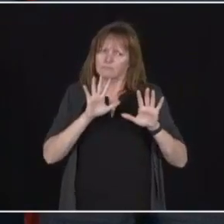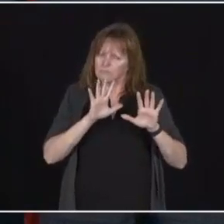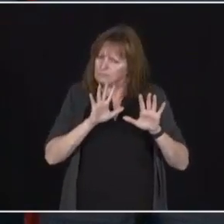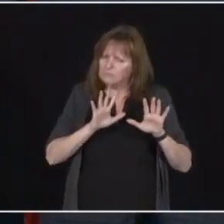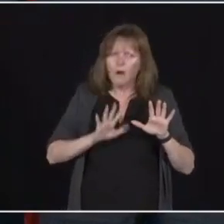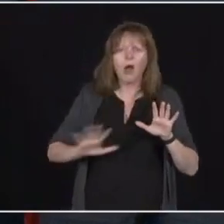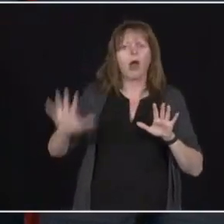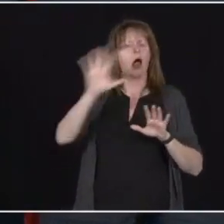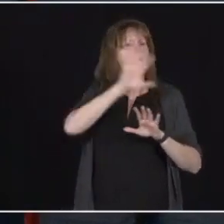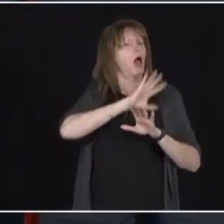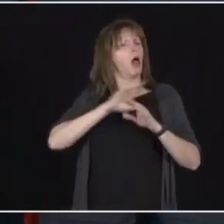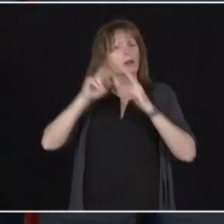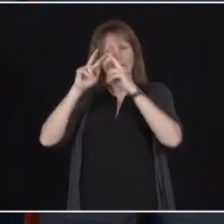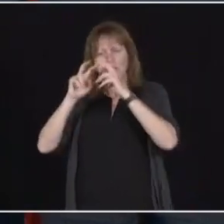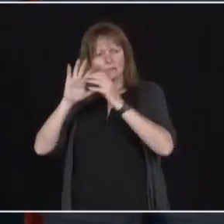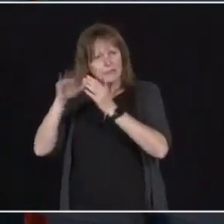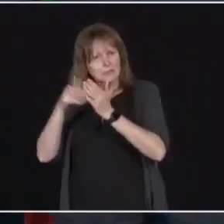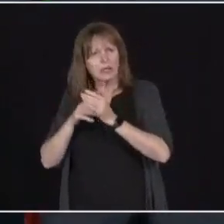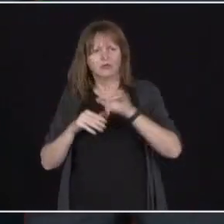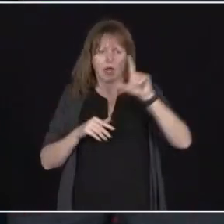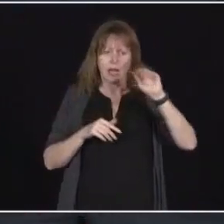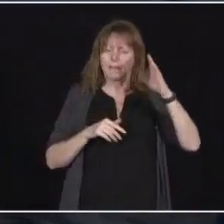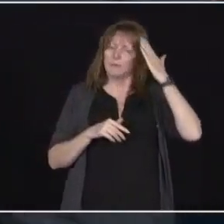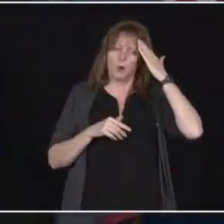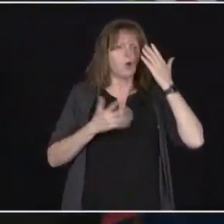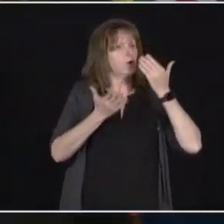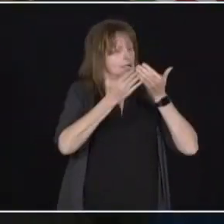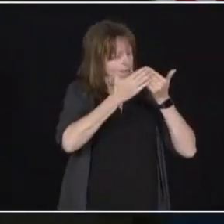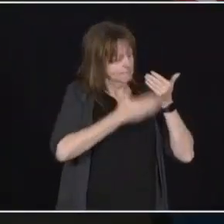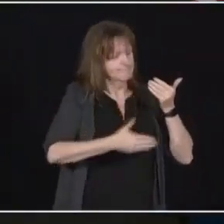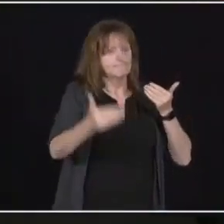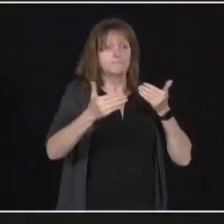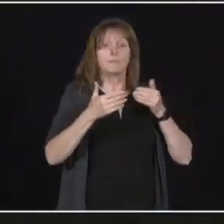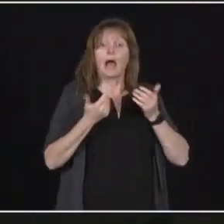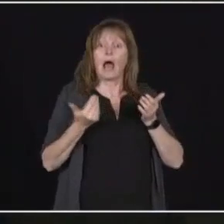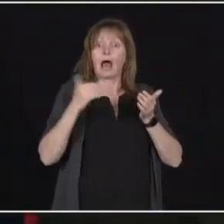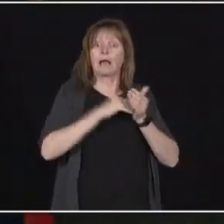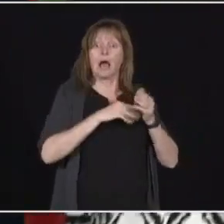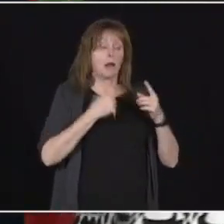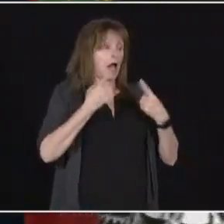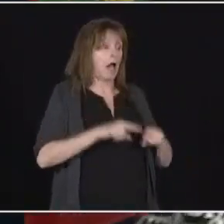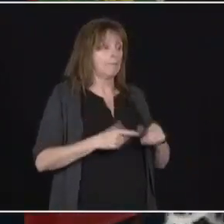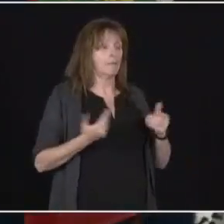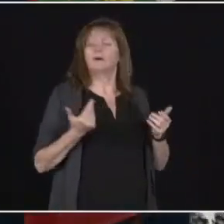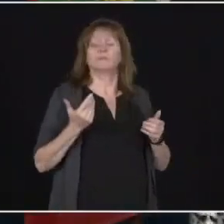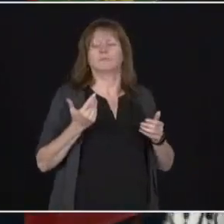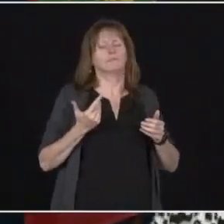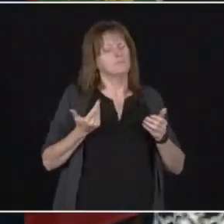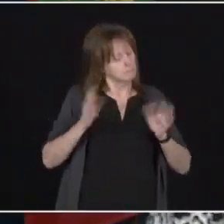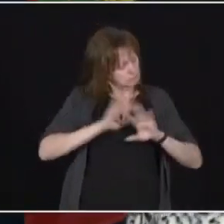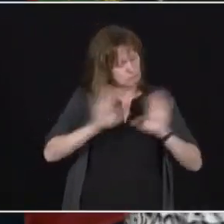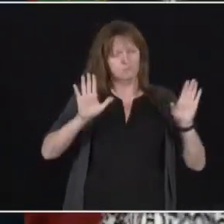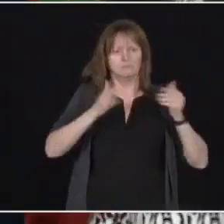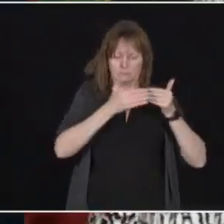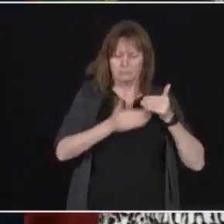But this is something that has been done with and that all units are aware of and in the process going forward and this will not be